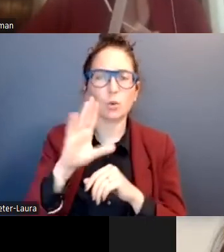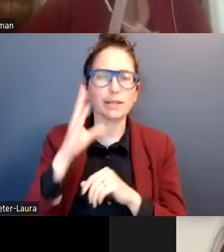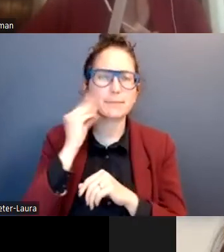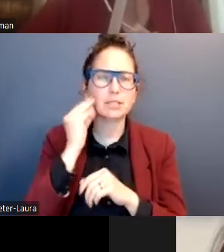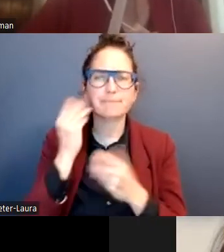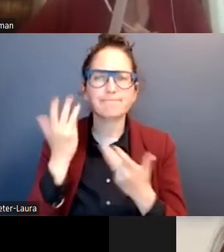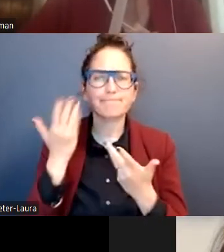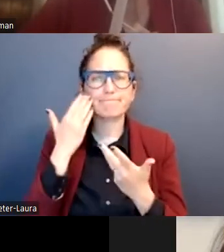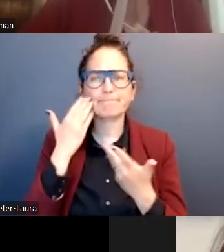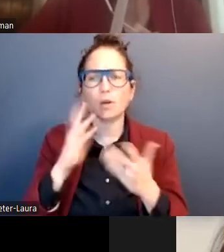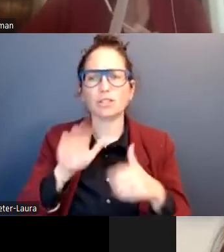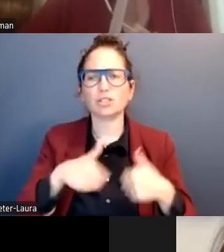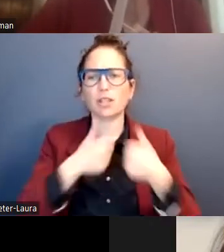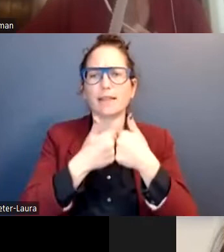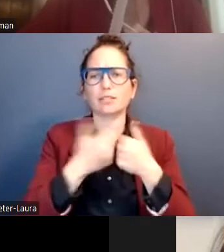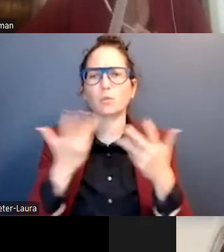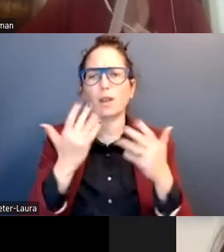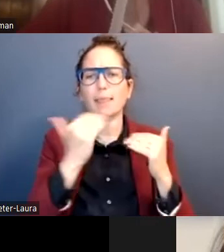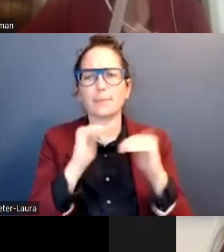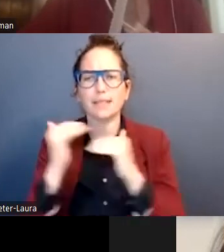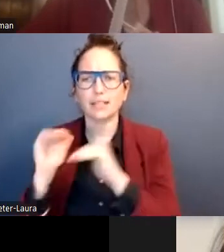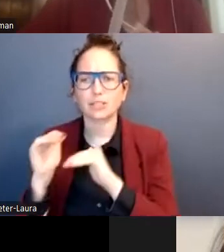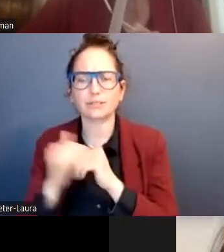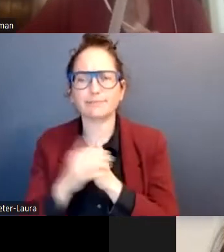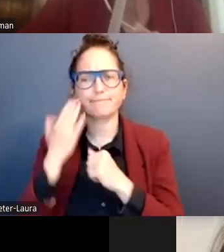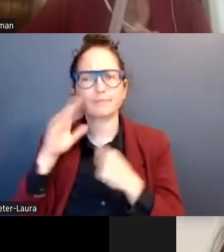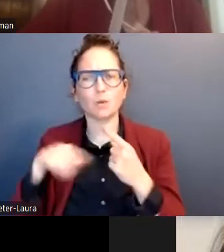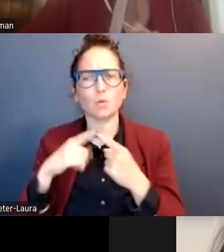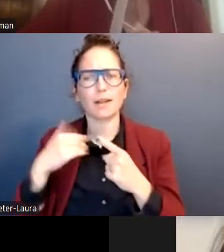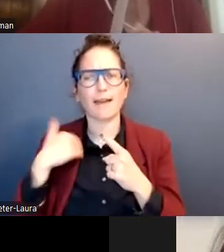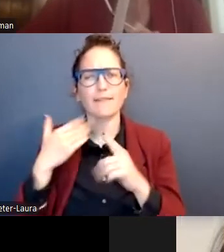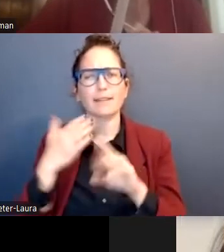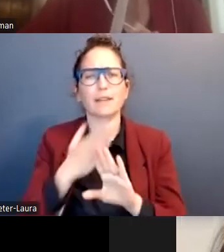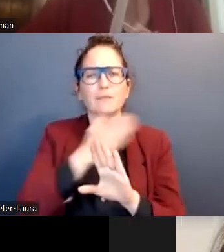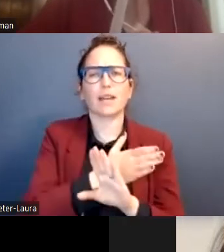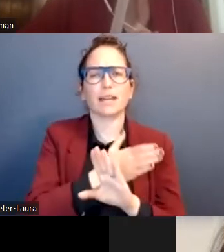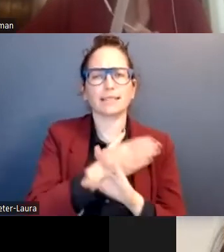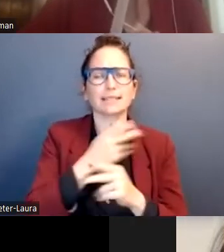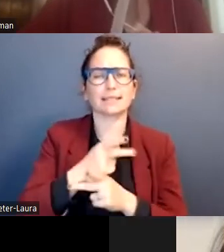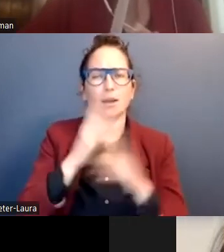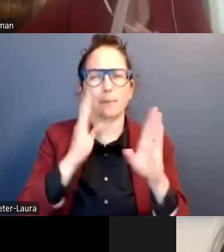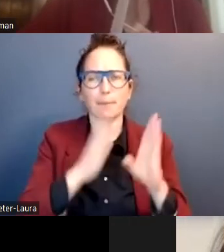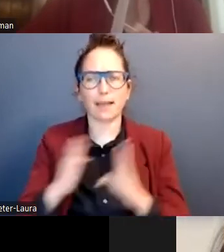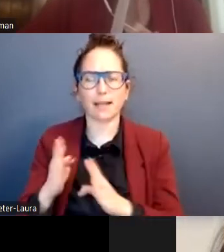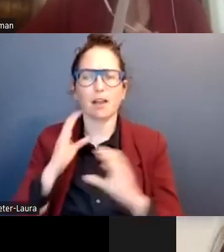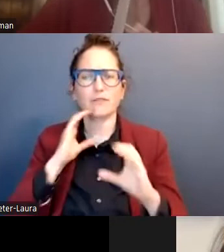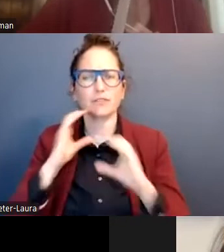challenges and limitations when having advanced click advanced care planning conversations, and